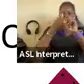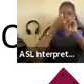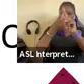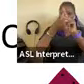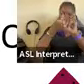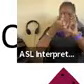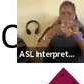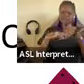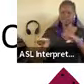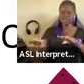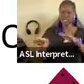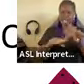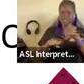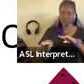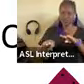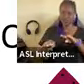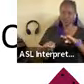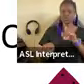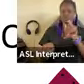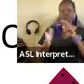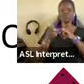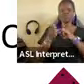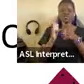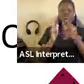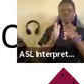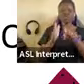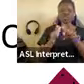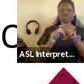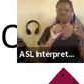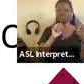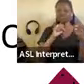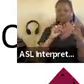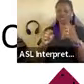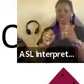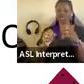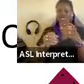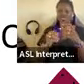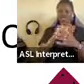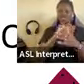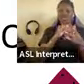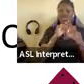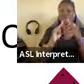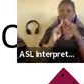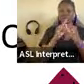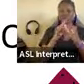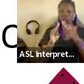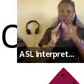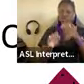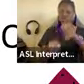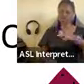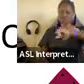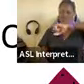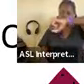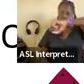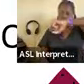And so strengthening community resilience and providing resources to the community for self efficacy and for autonomy and